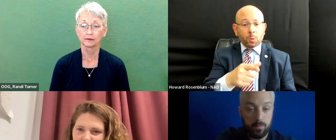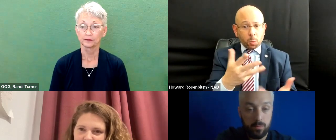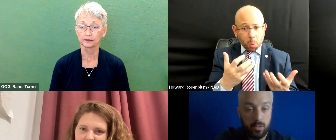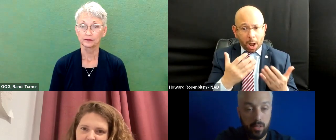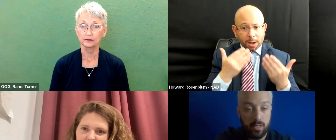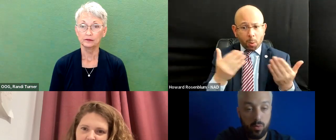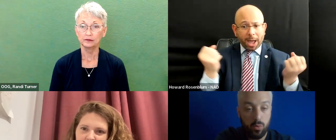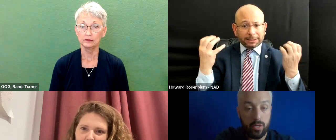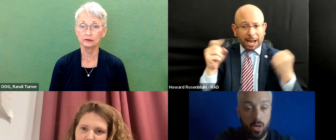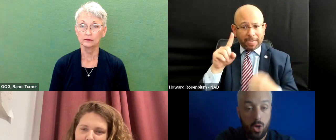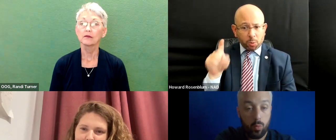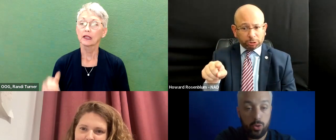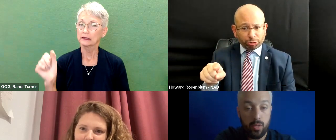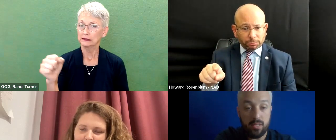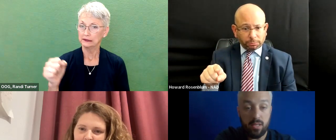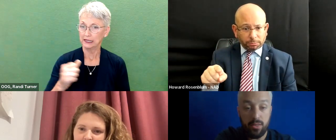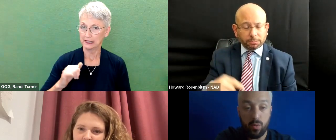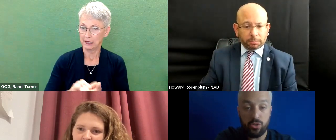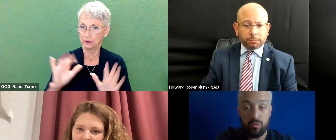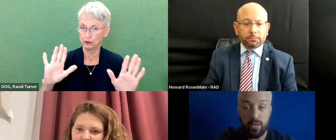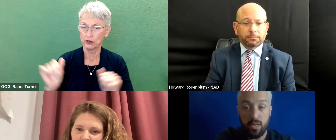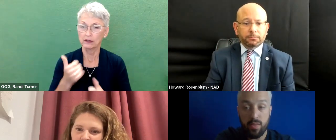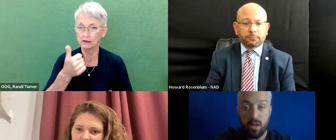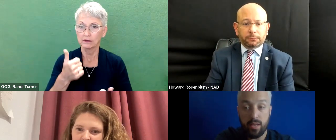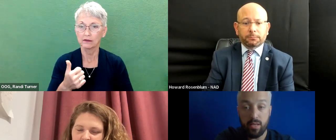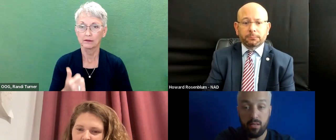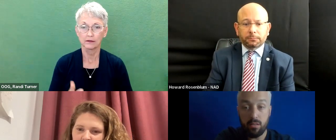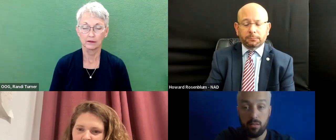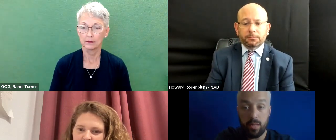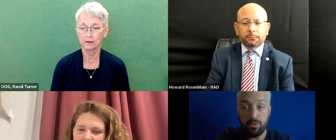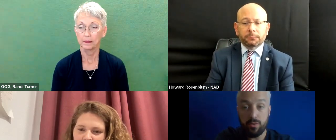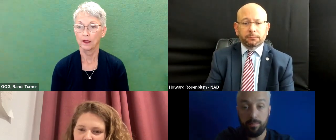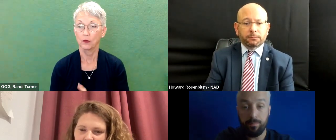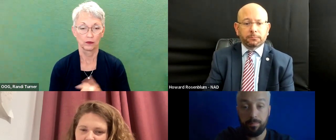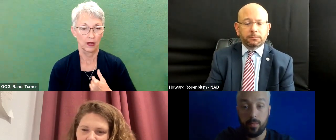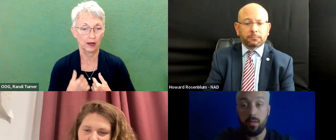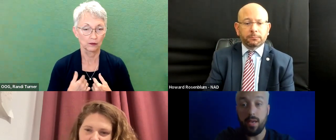Randi Turner: Howard, I think we have some questions for you. Would you like to answer some of